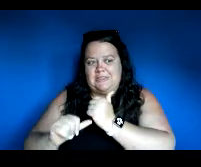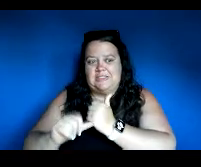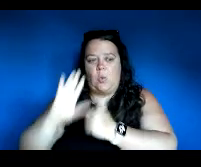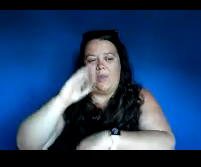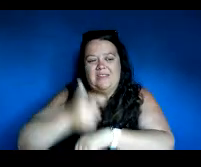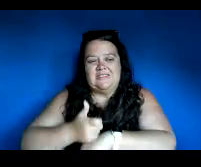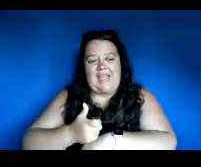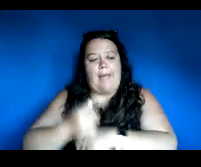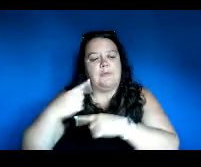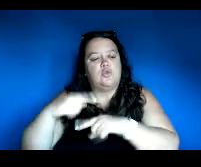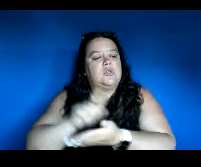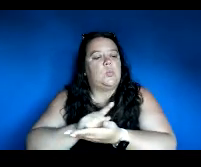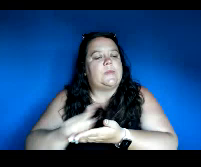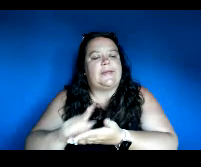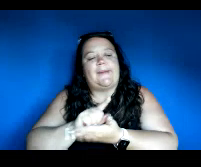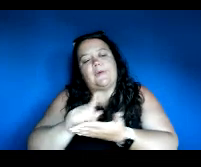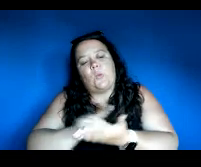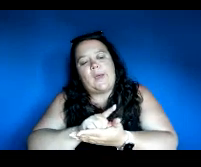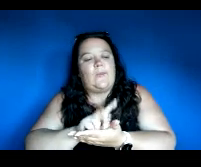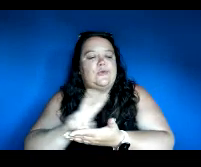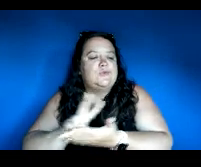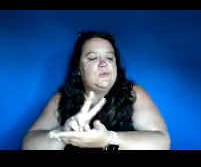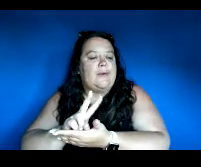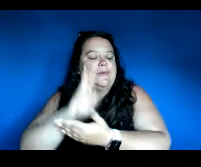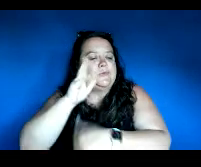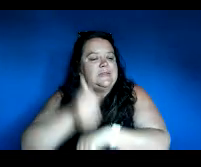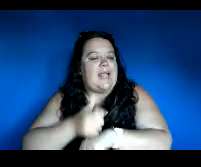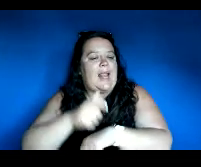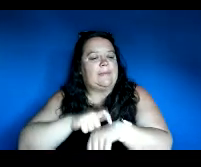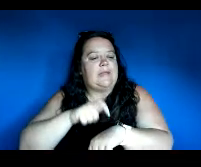to be available to students outside of class, those are called office hours.